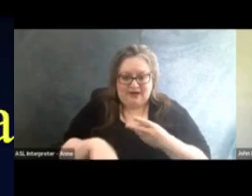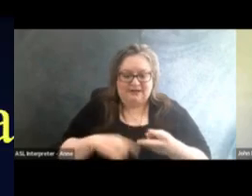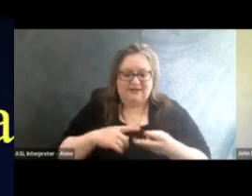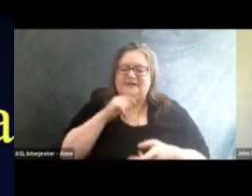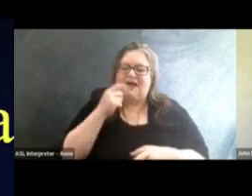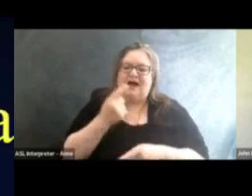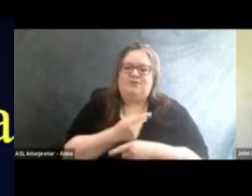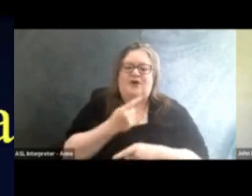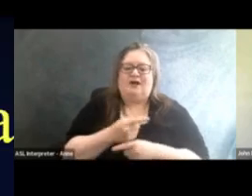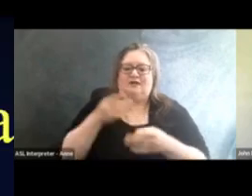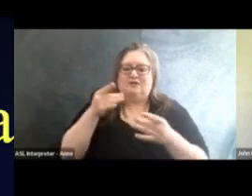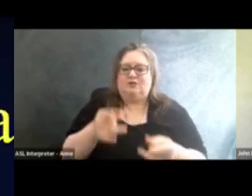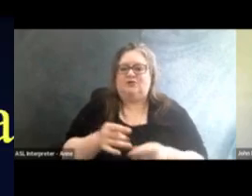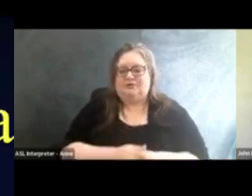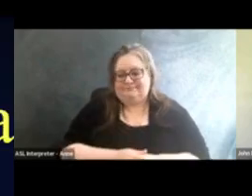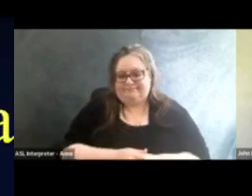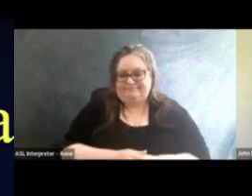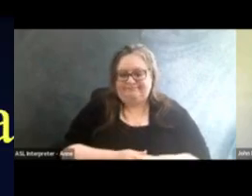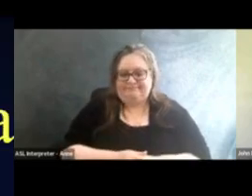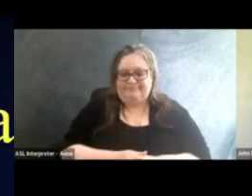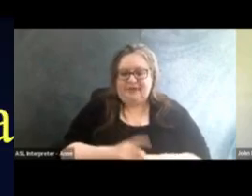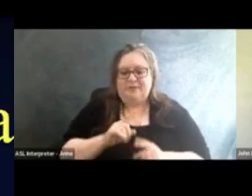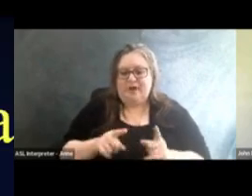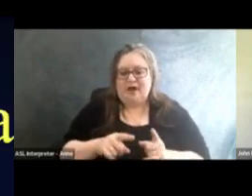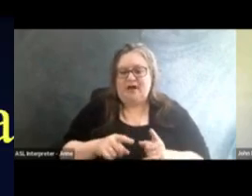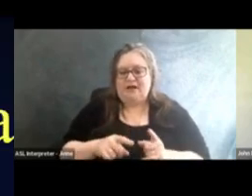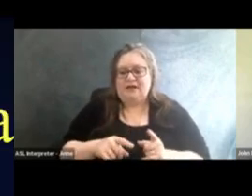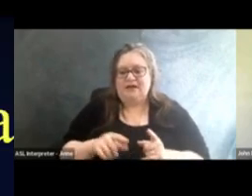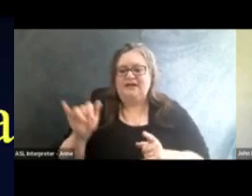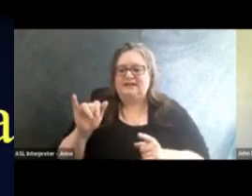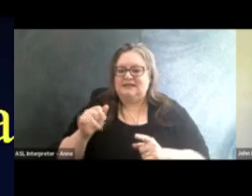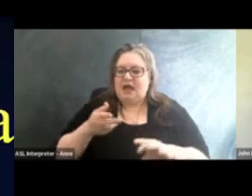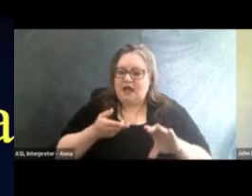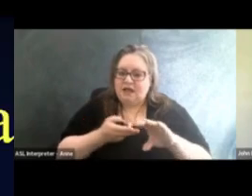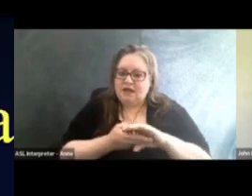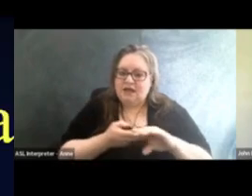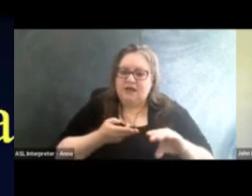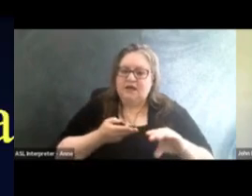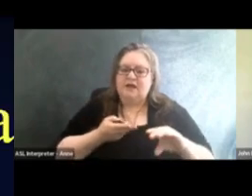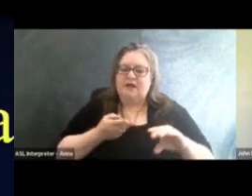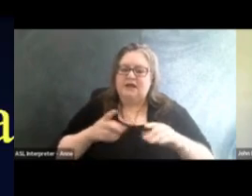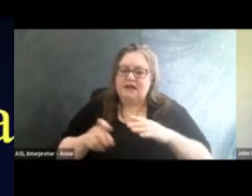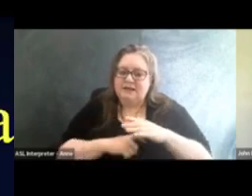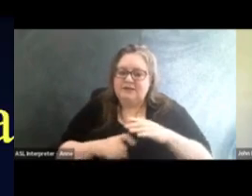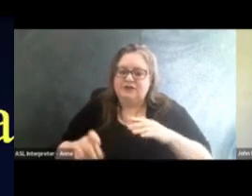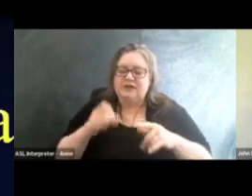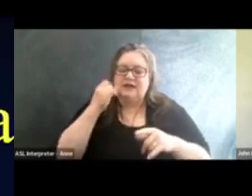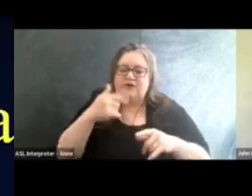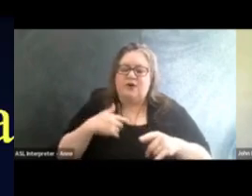solution. But furthermore, is like imaging in that if you have deficits apparent in their